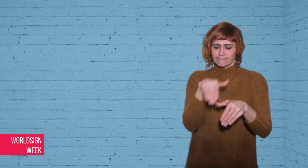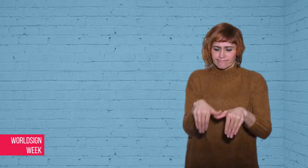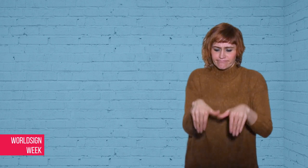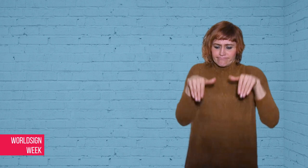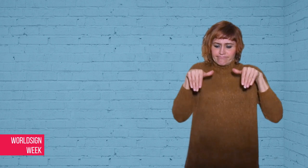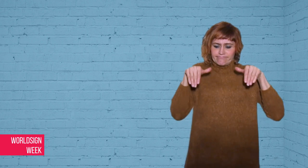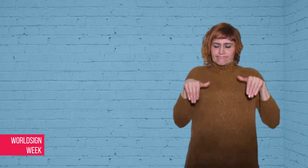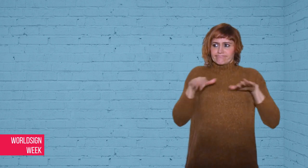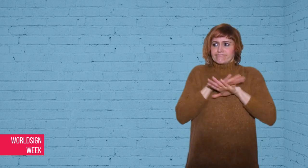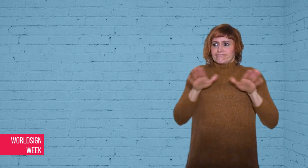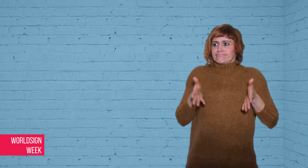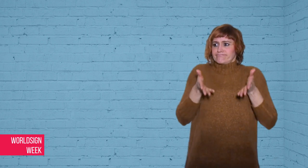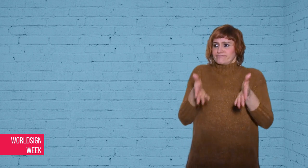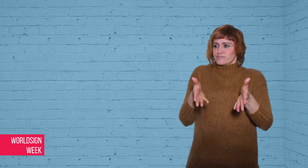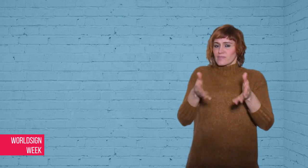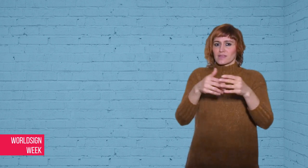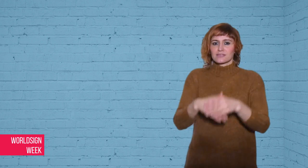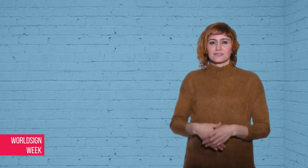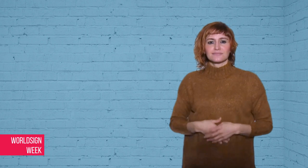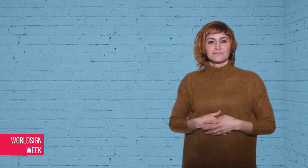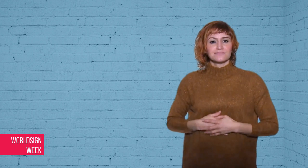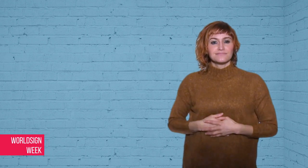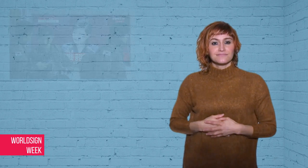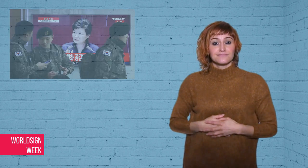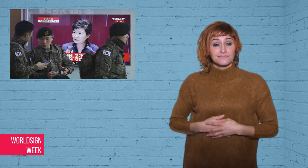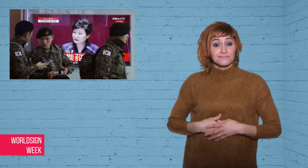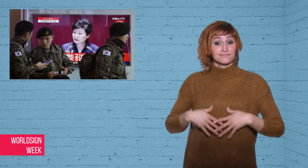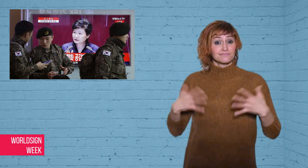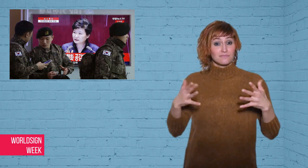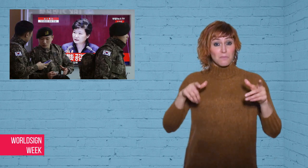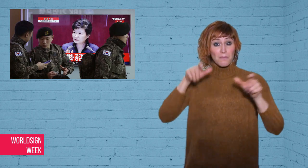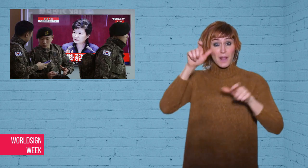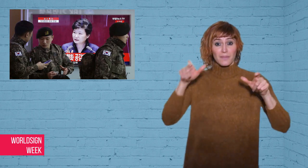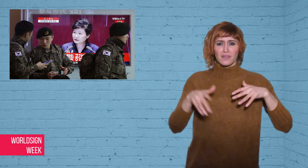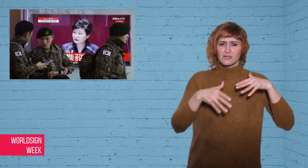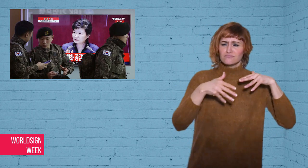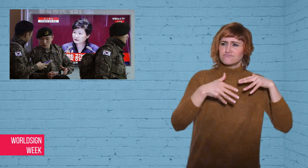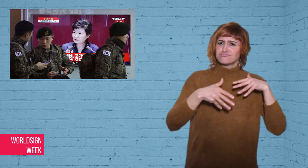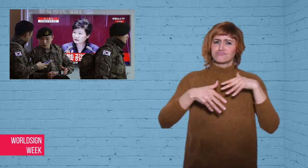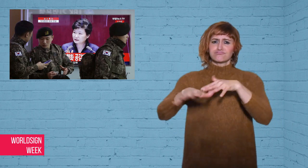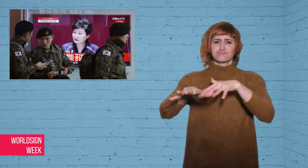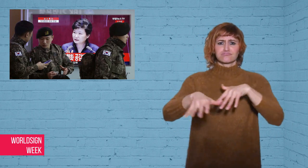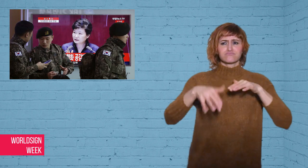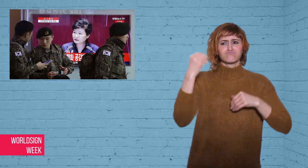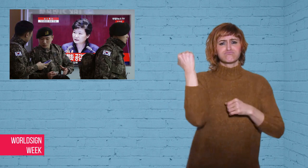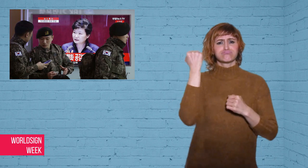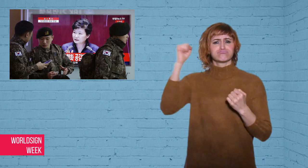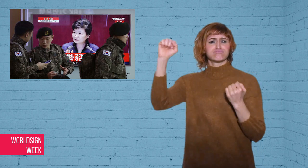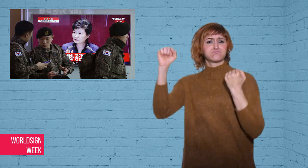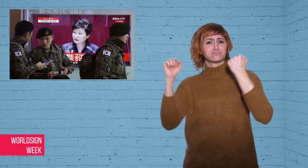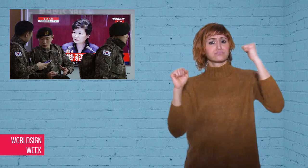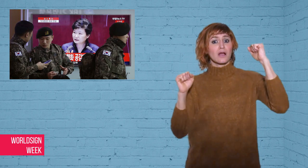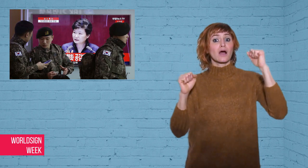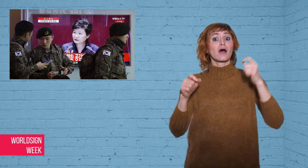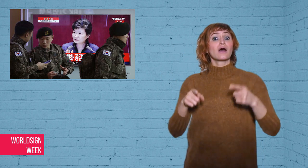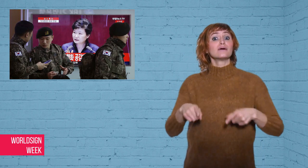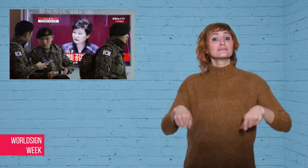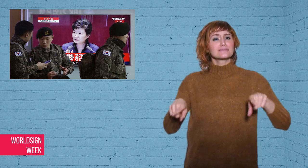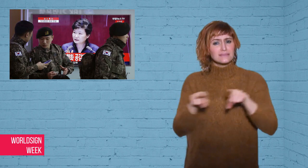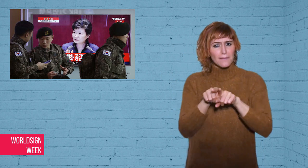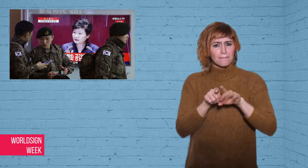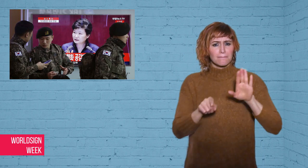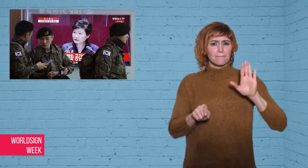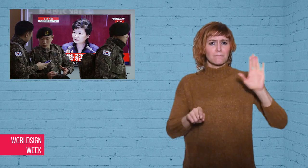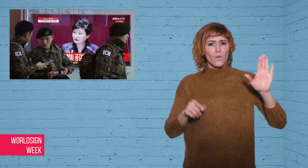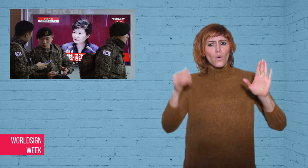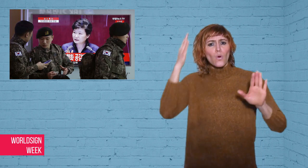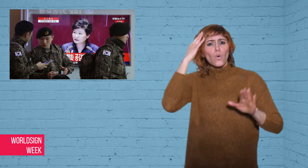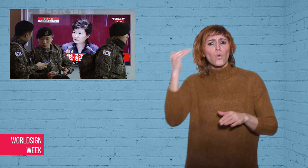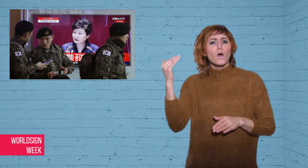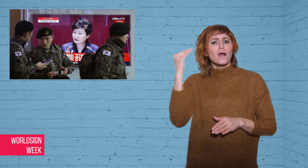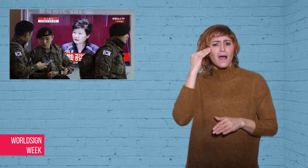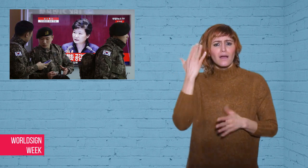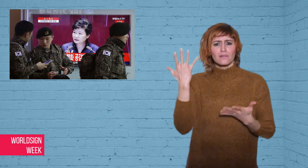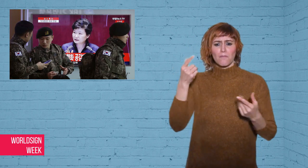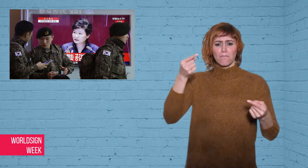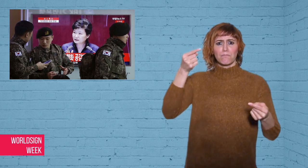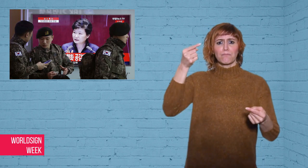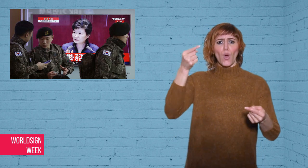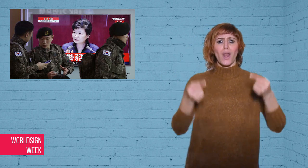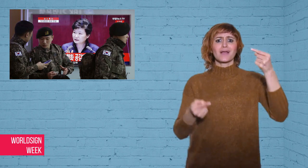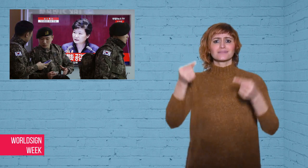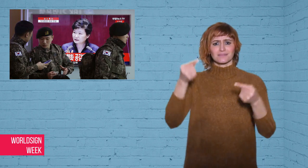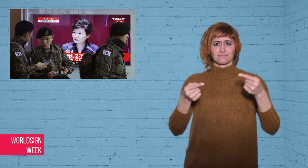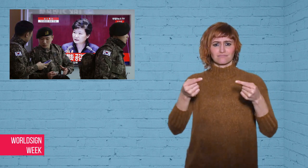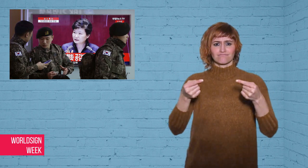to demand the president’s resignation and